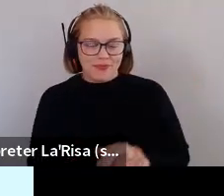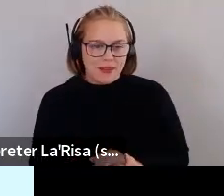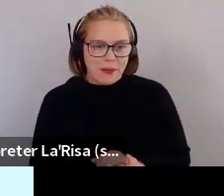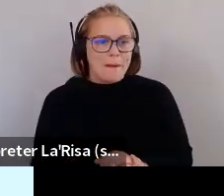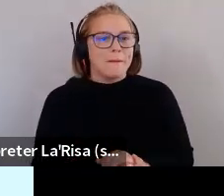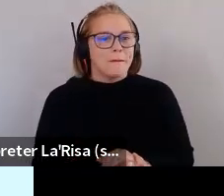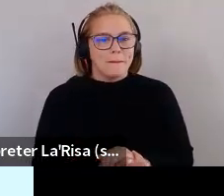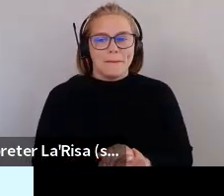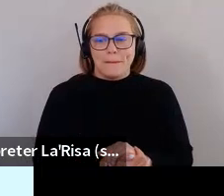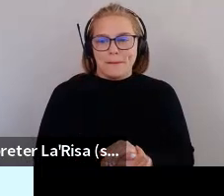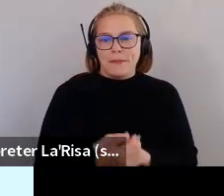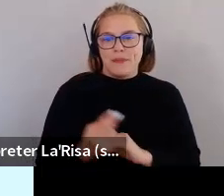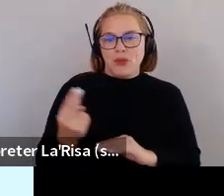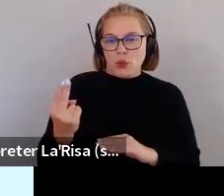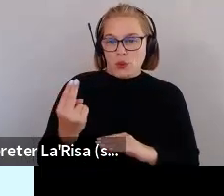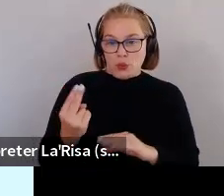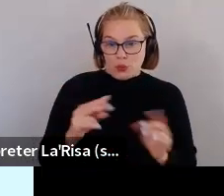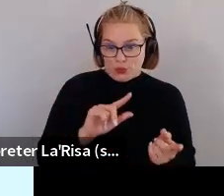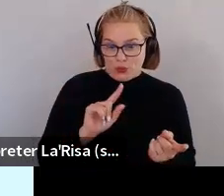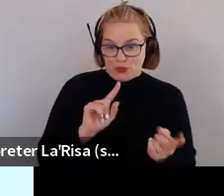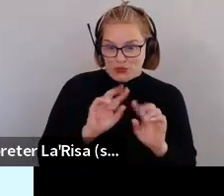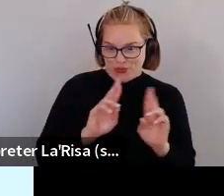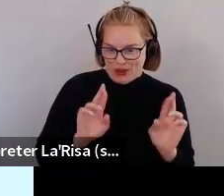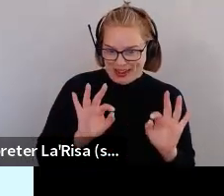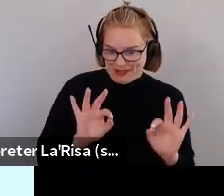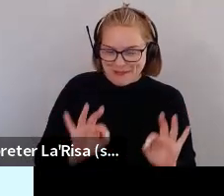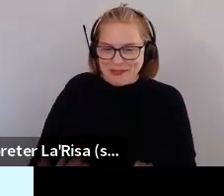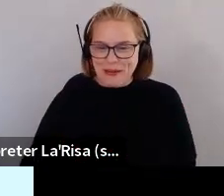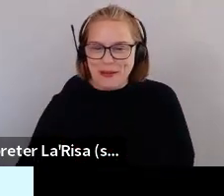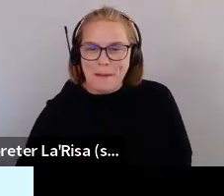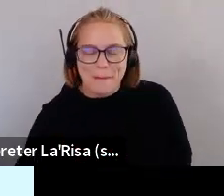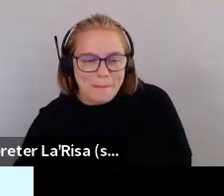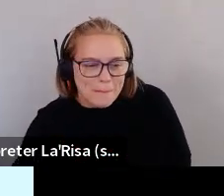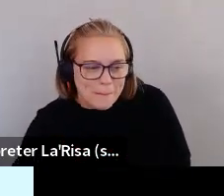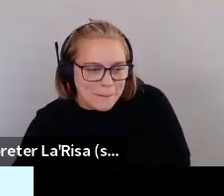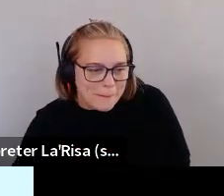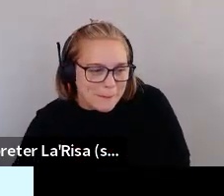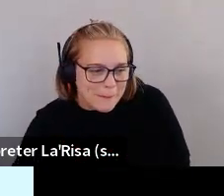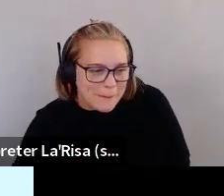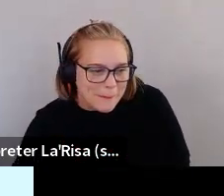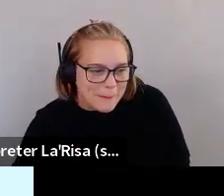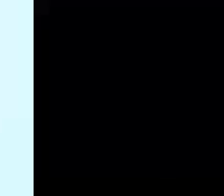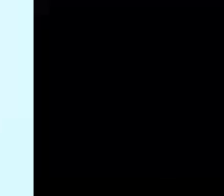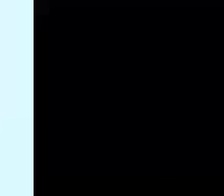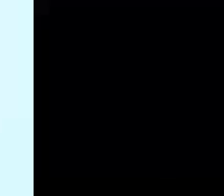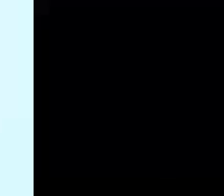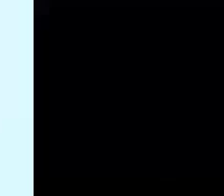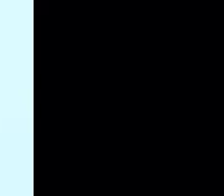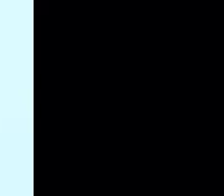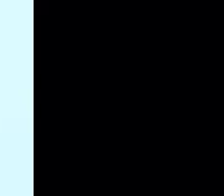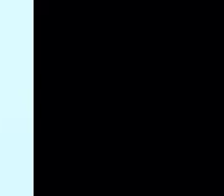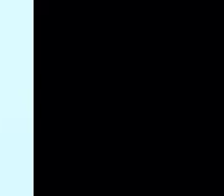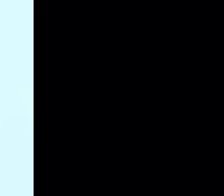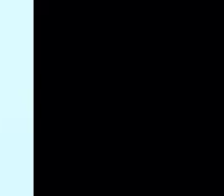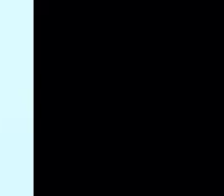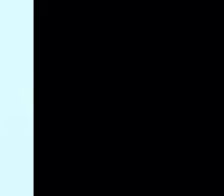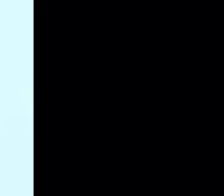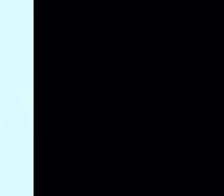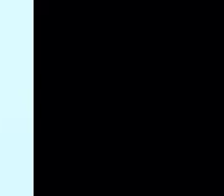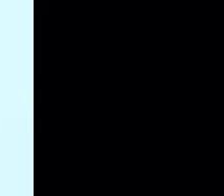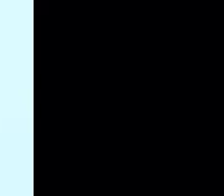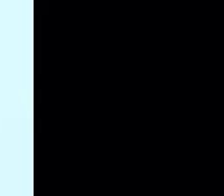Civil disobedience is one prong on the pitchfork model that adapt also uses.